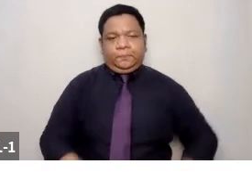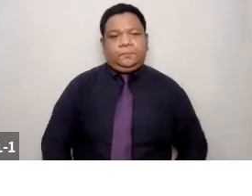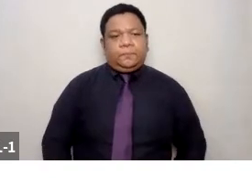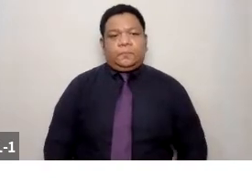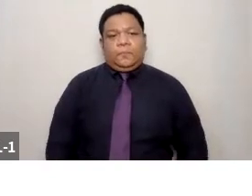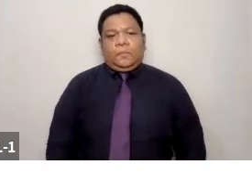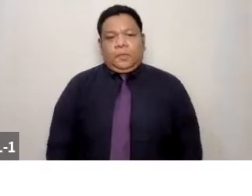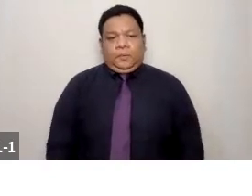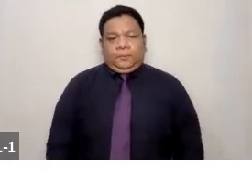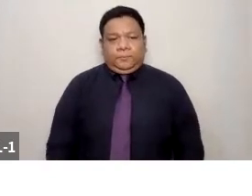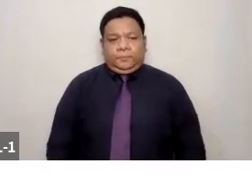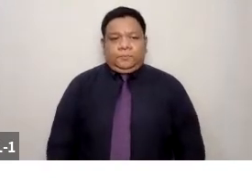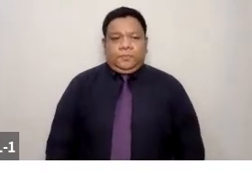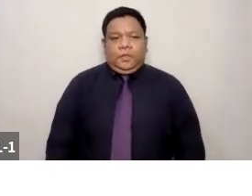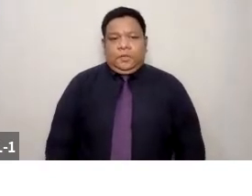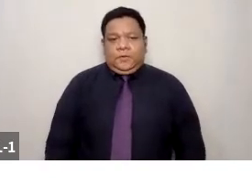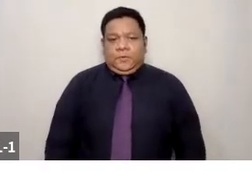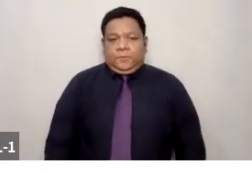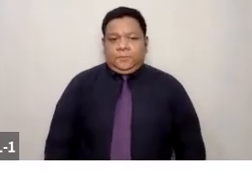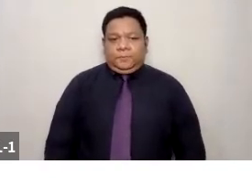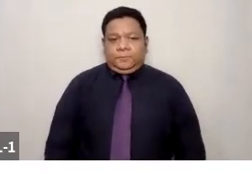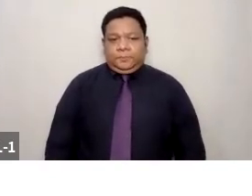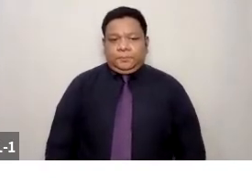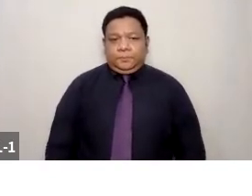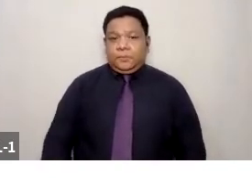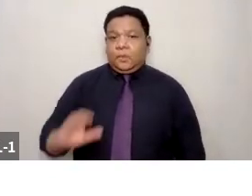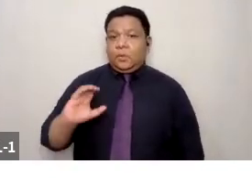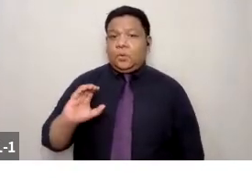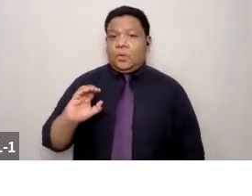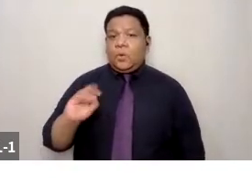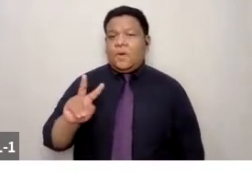So what do we get from Covax? What does Covax offer?